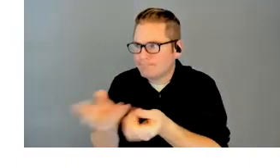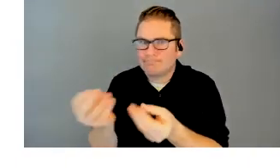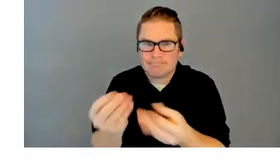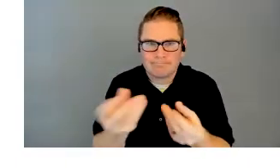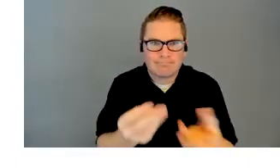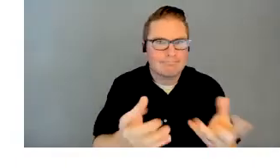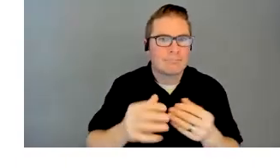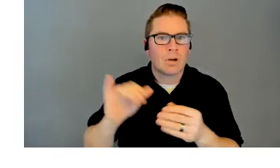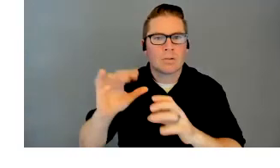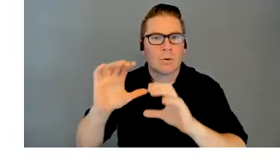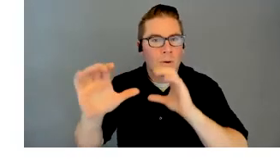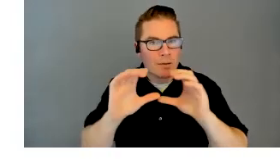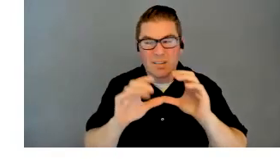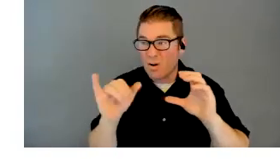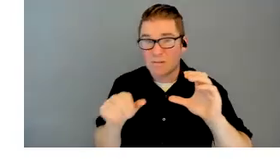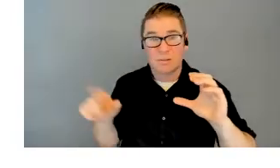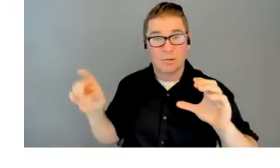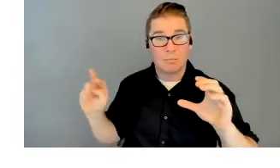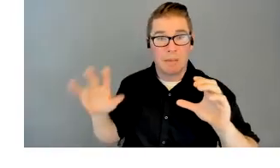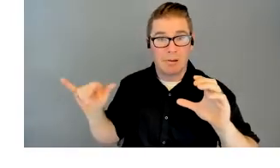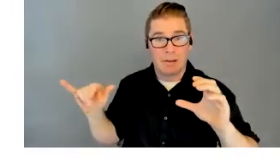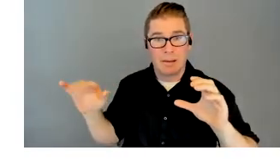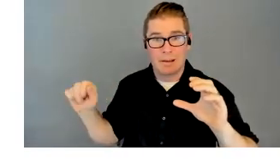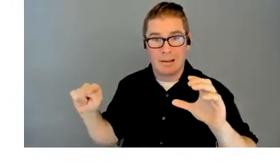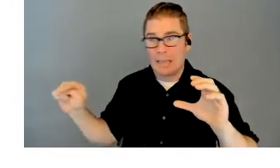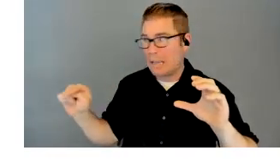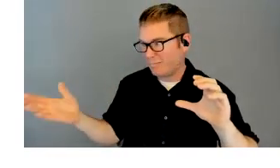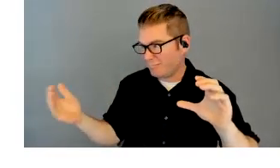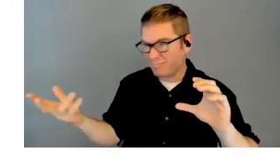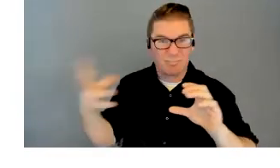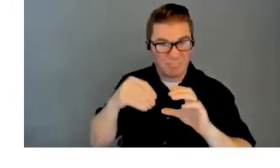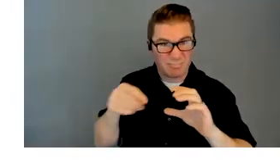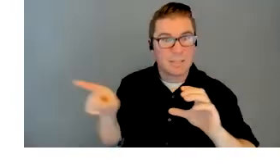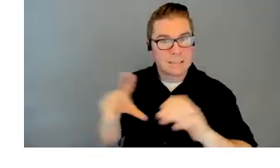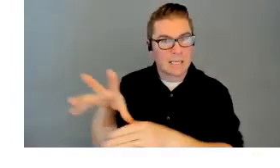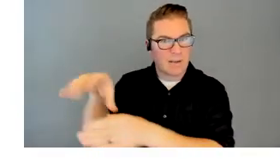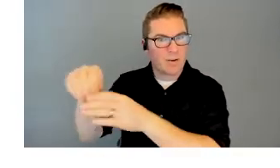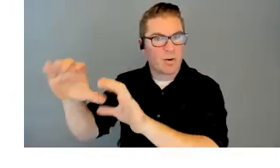Mary Ann from her work in Ram Rail and and helping us